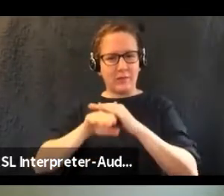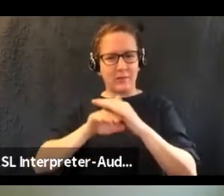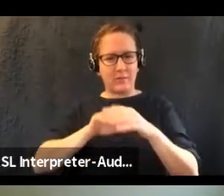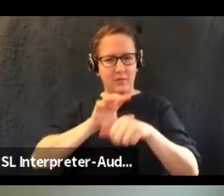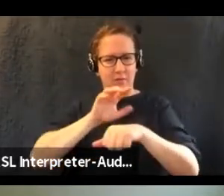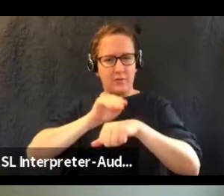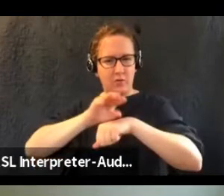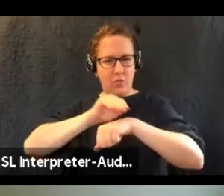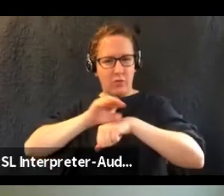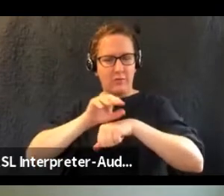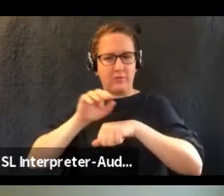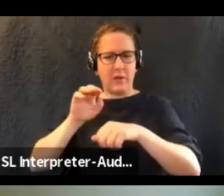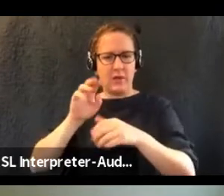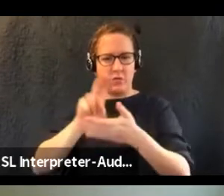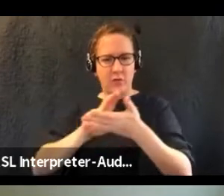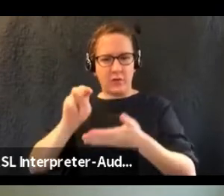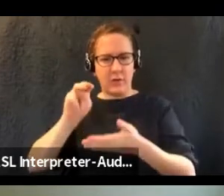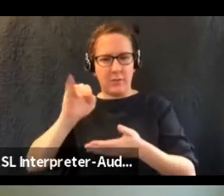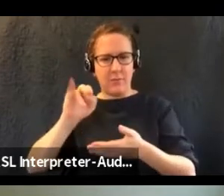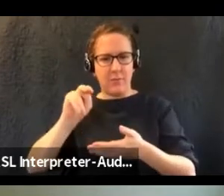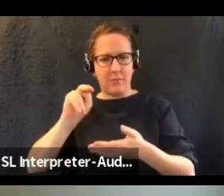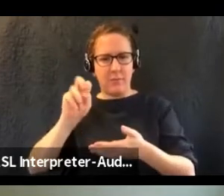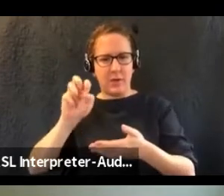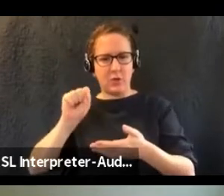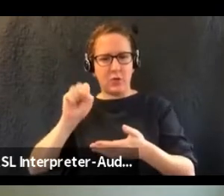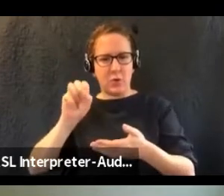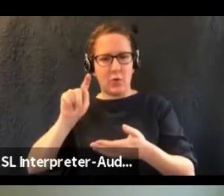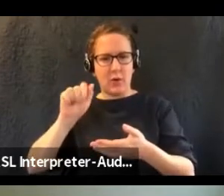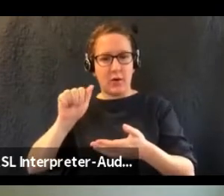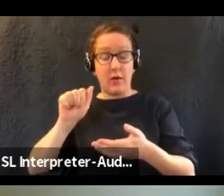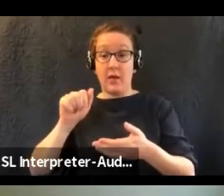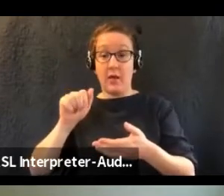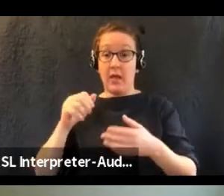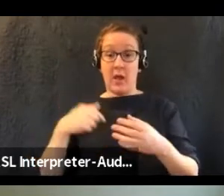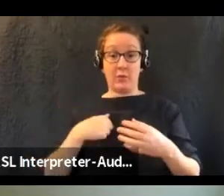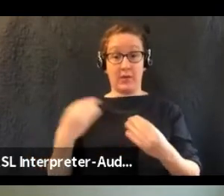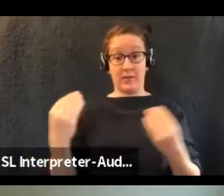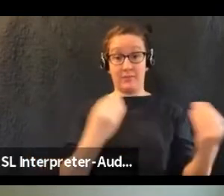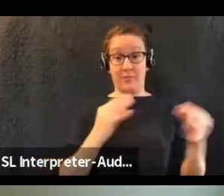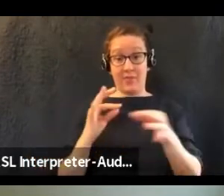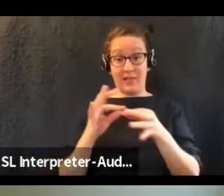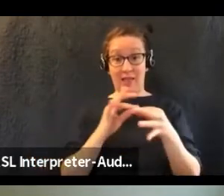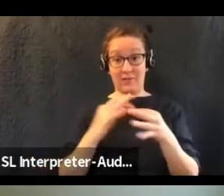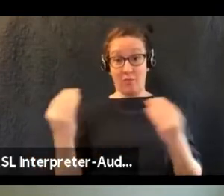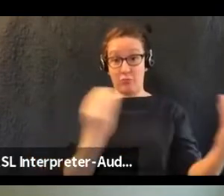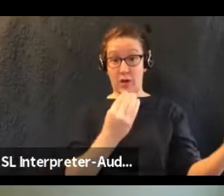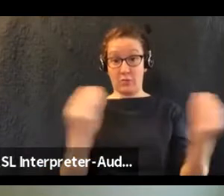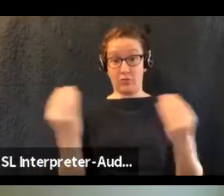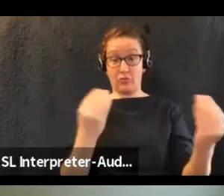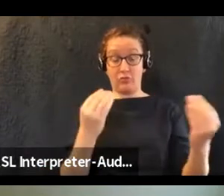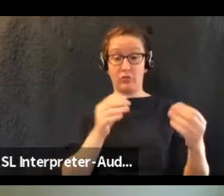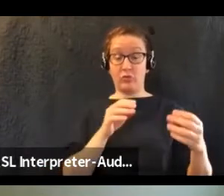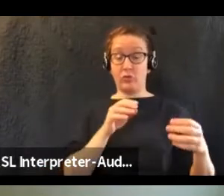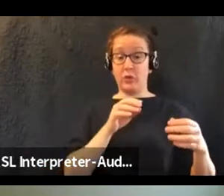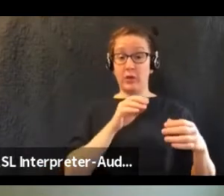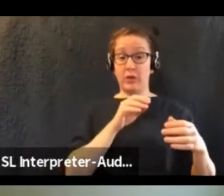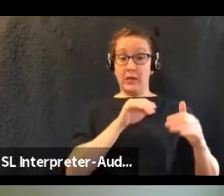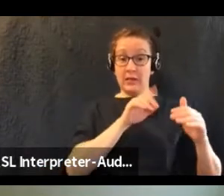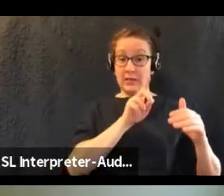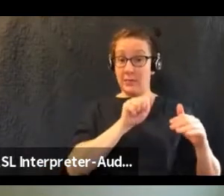the liaison between Disability Resources and education abroad office.